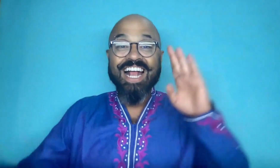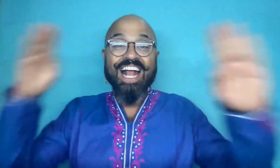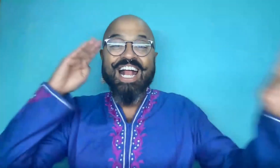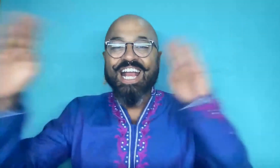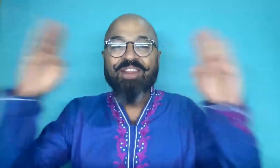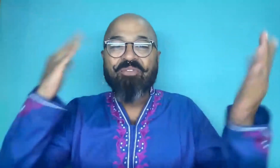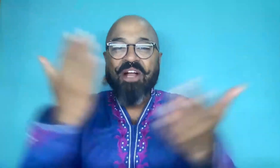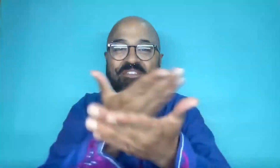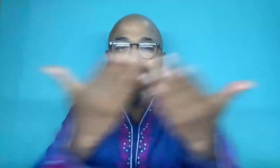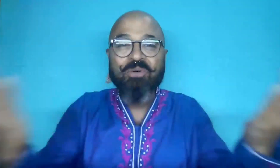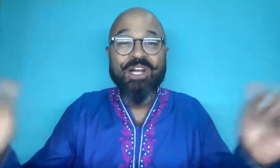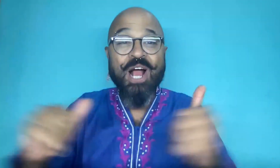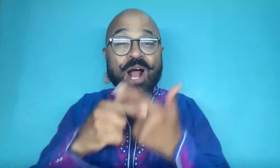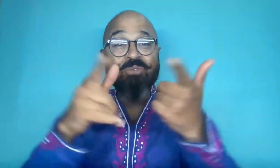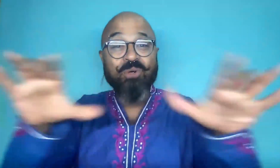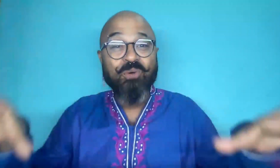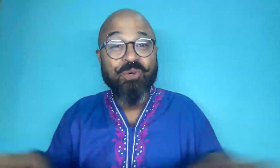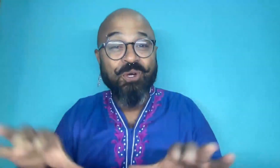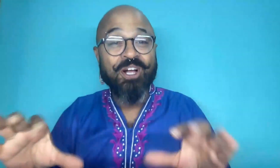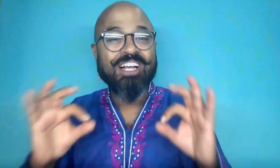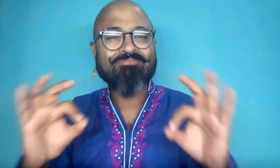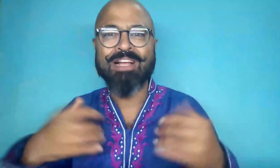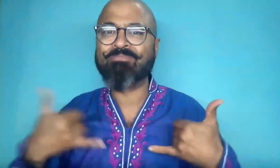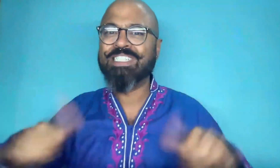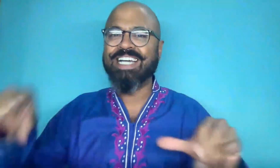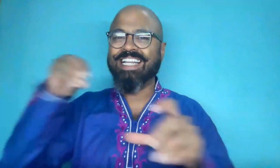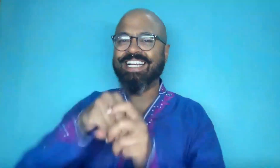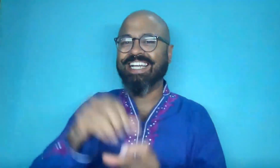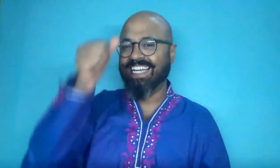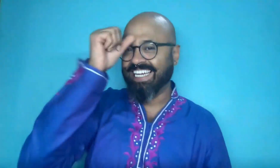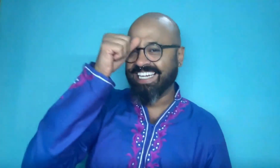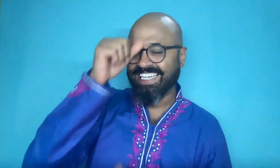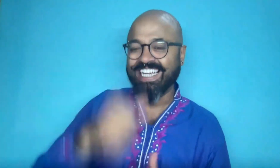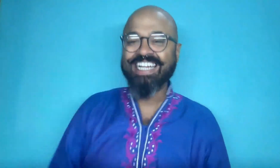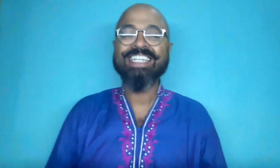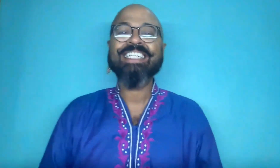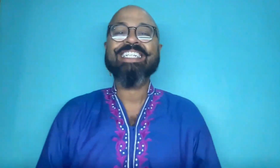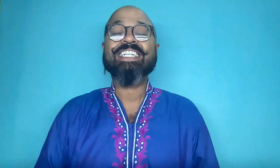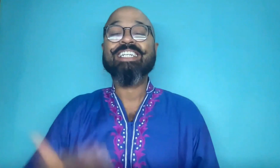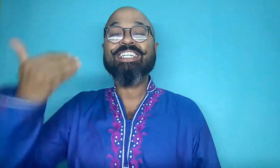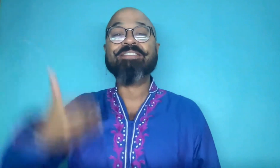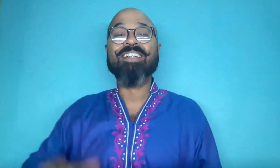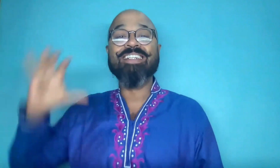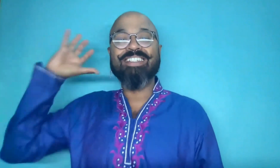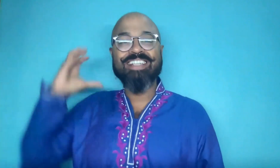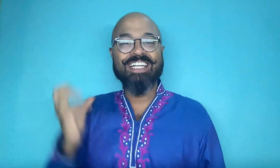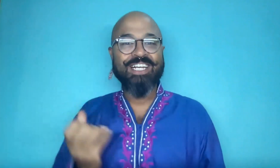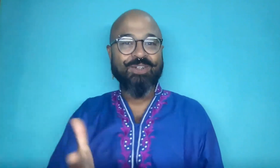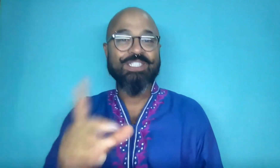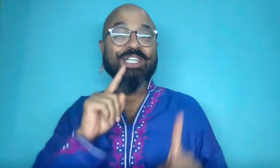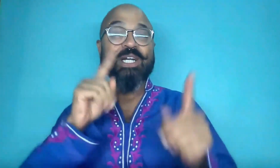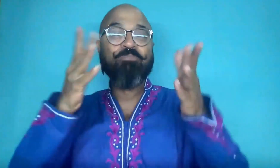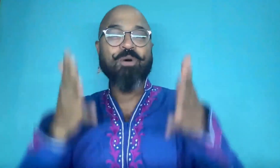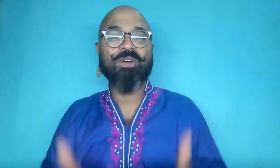Hello everyone How are you doing?